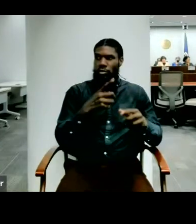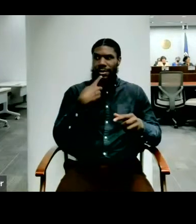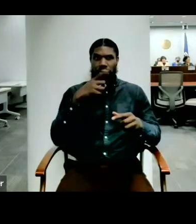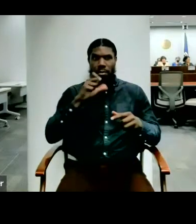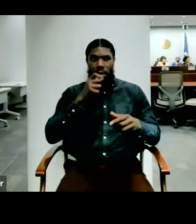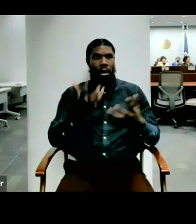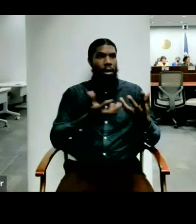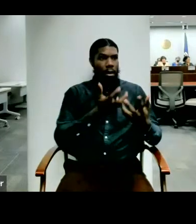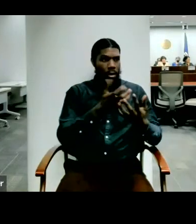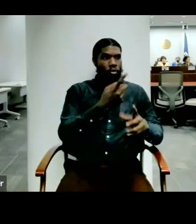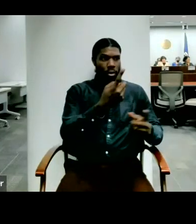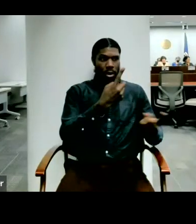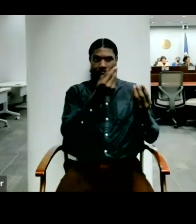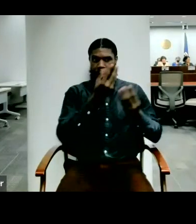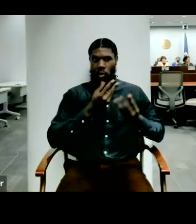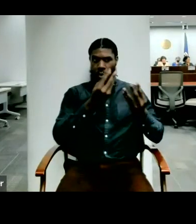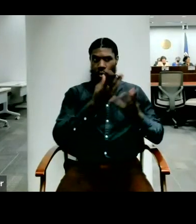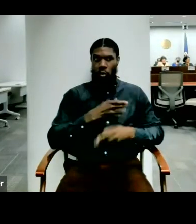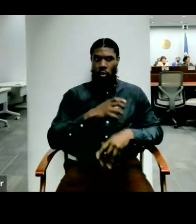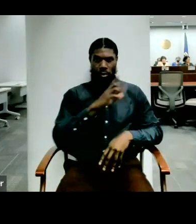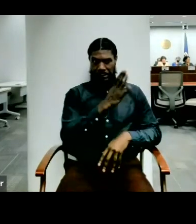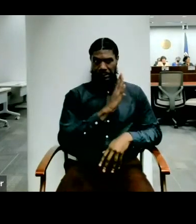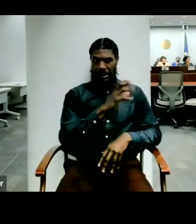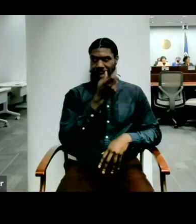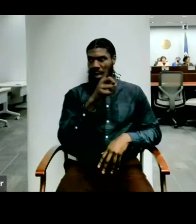we're your employer, we're not going to send you back there, we'll send you somewhere else.